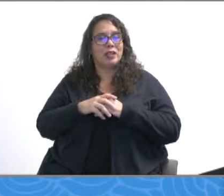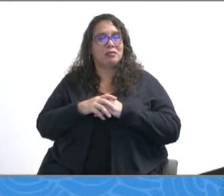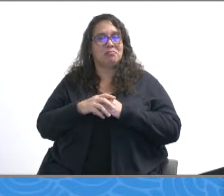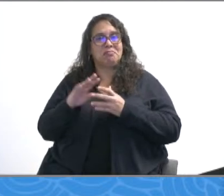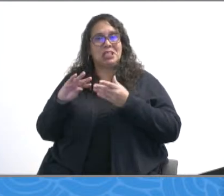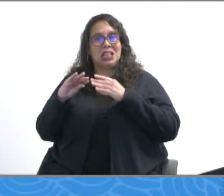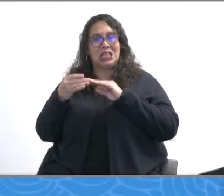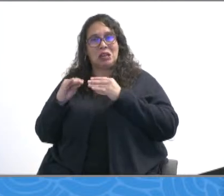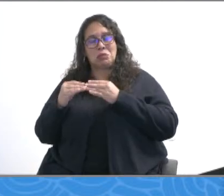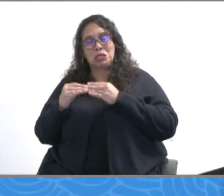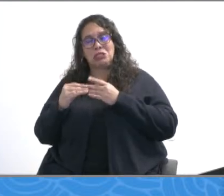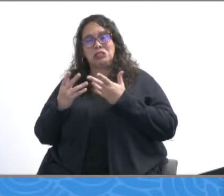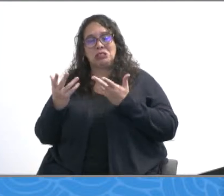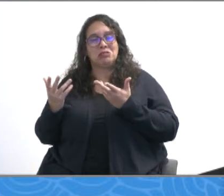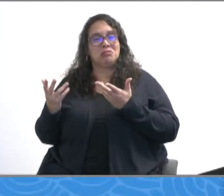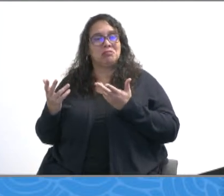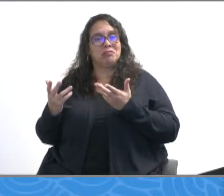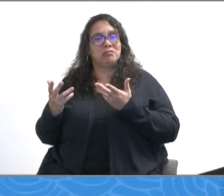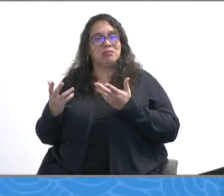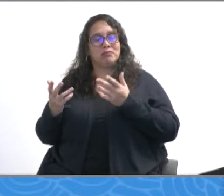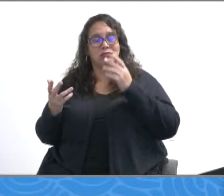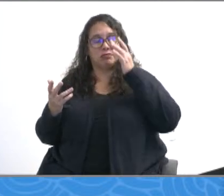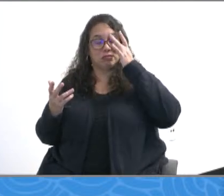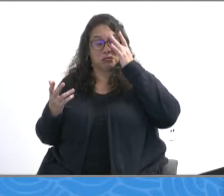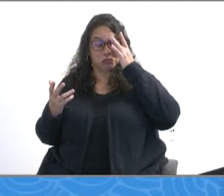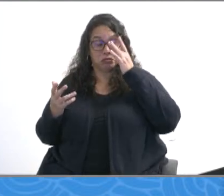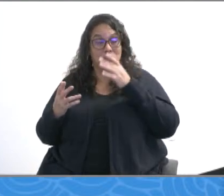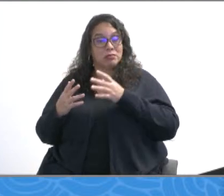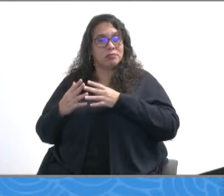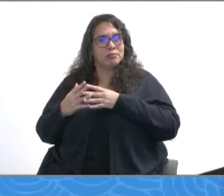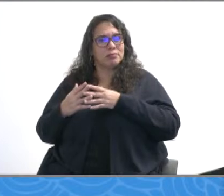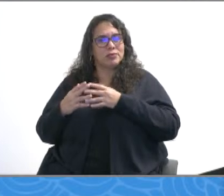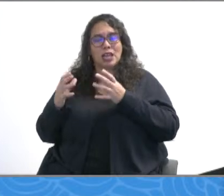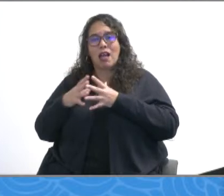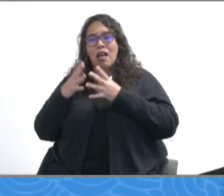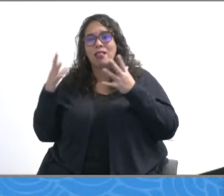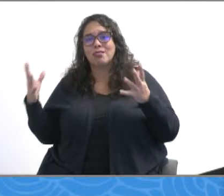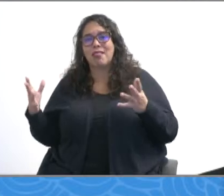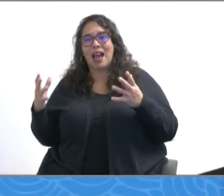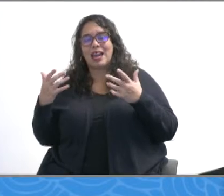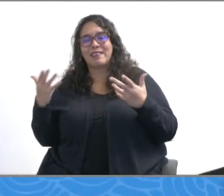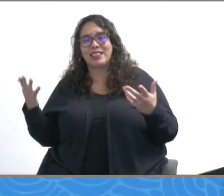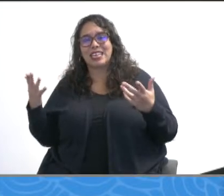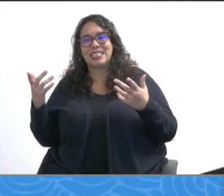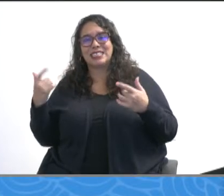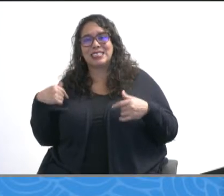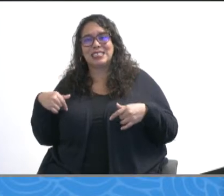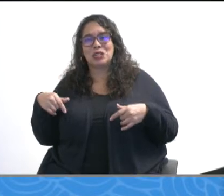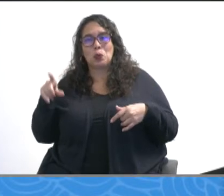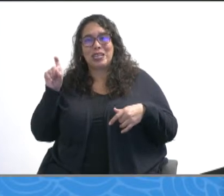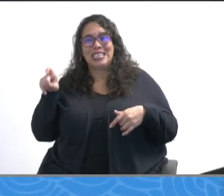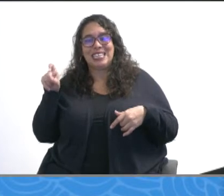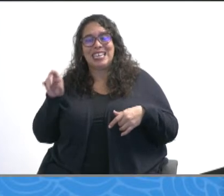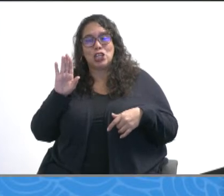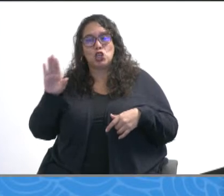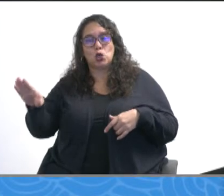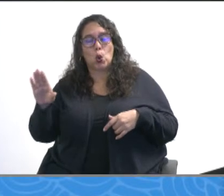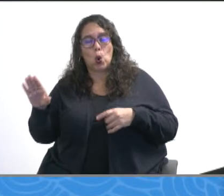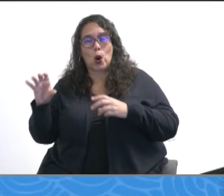that Dr. Salazar shared internally, there's a lot of things that we need your input in to rate and exchange,